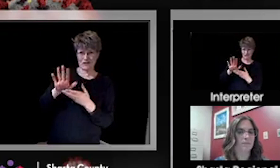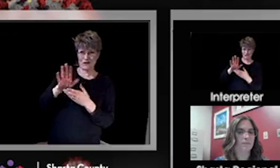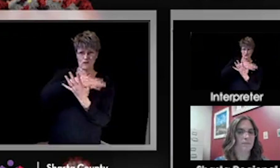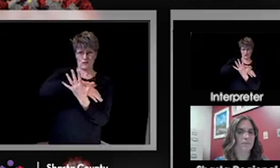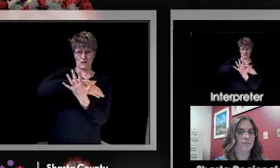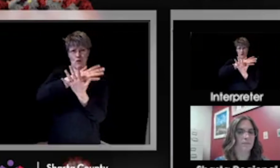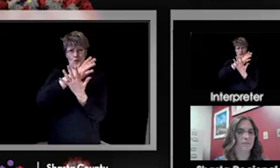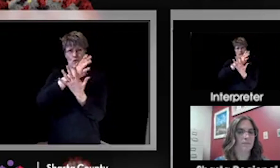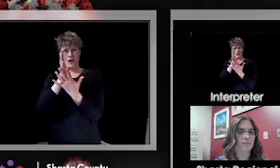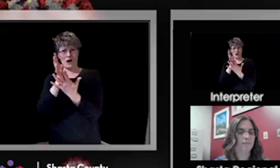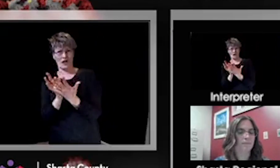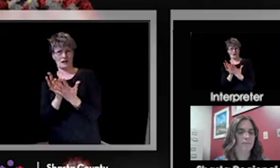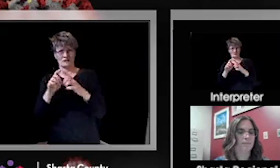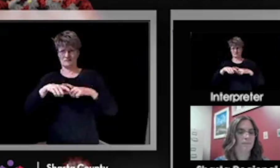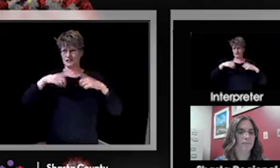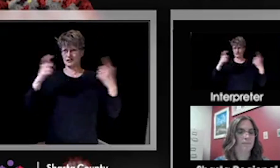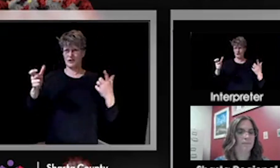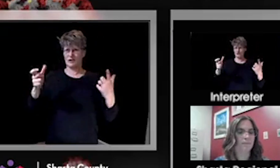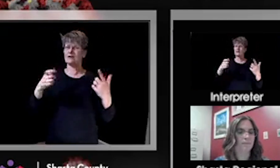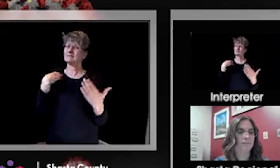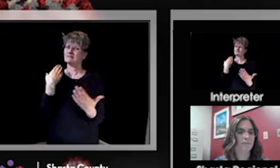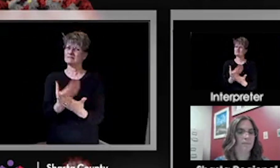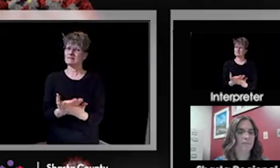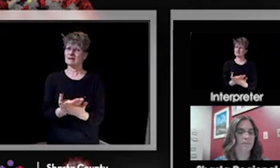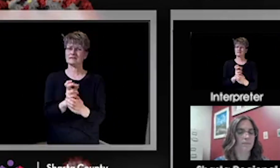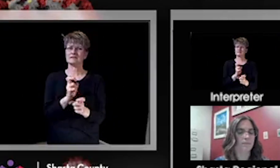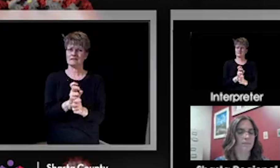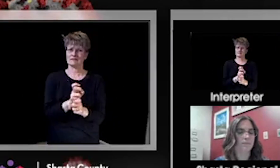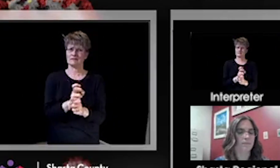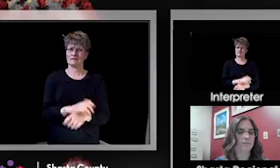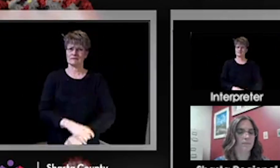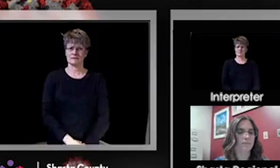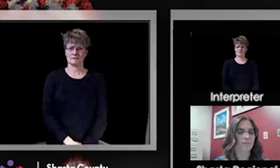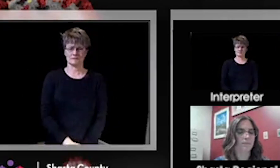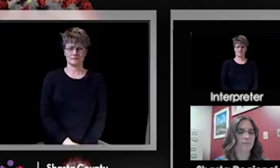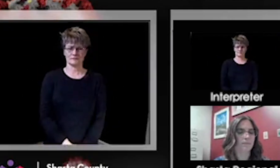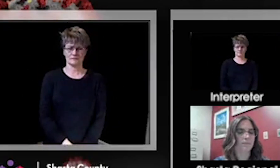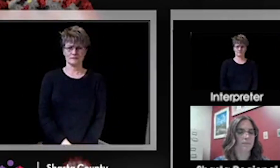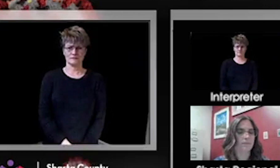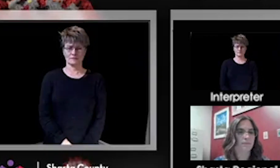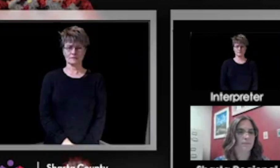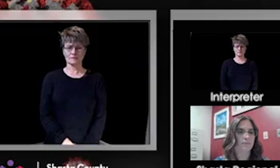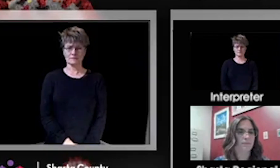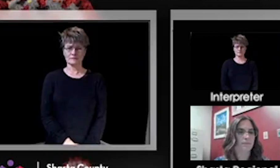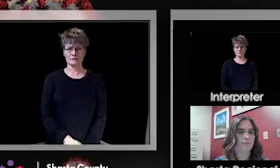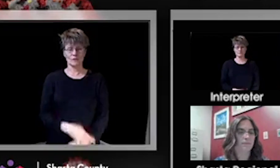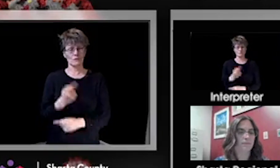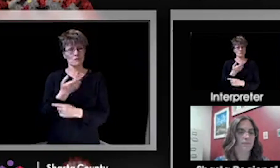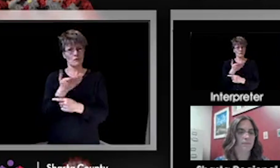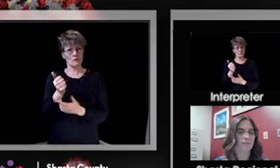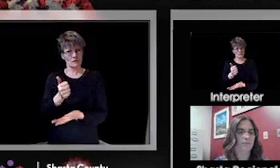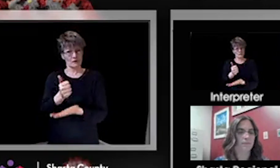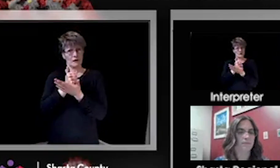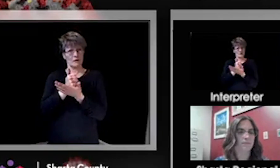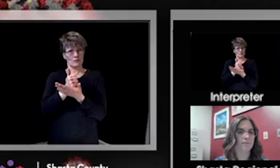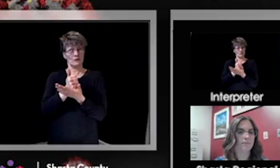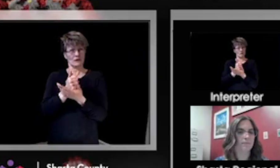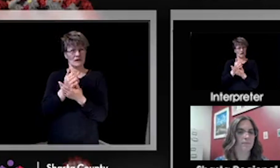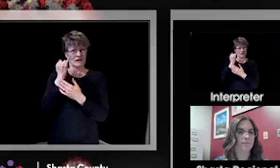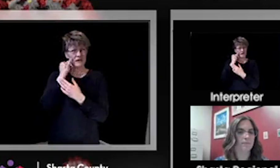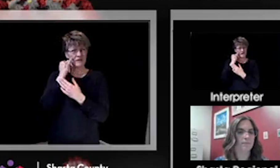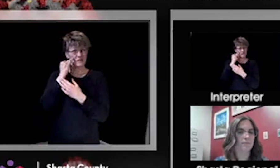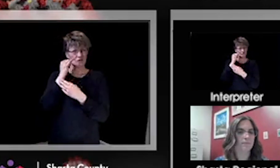most helpful with that data is the state overall, if you look at actual numbers we’re tracking